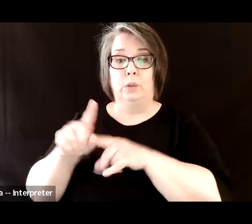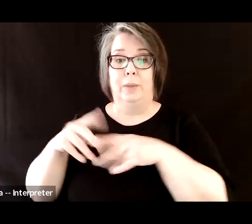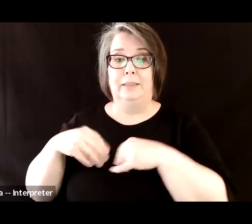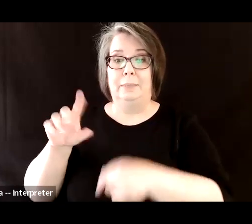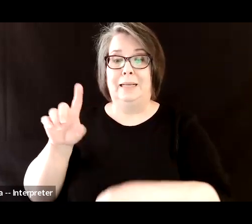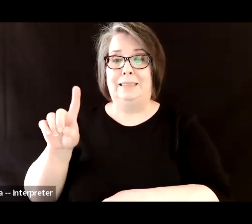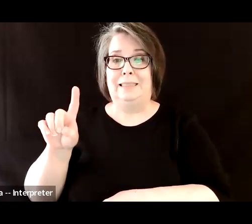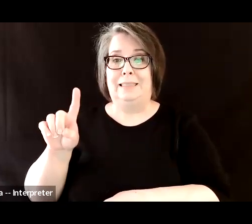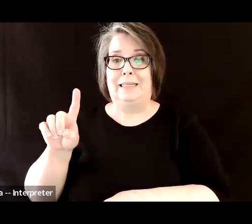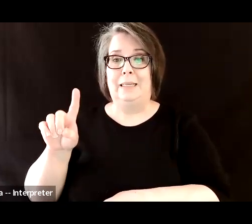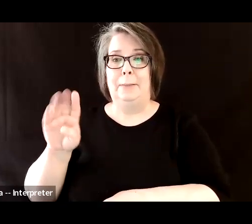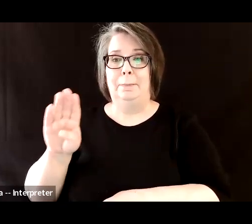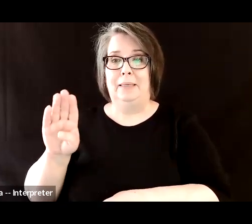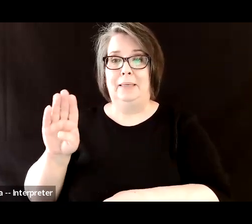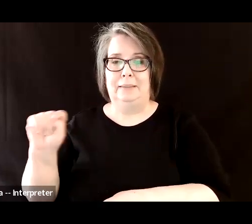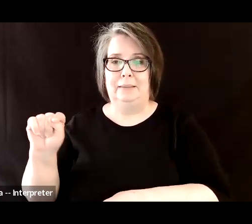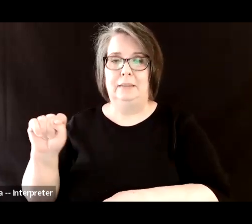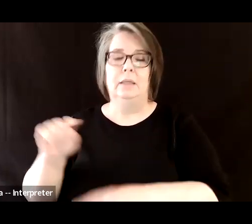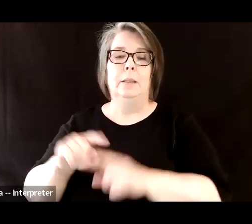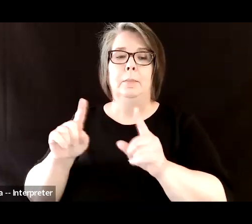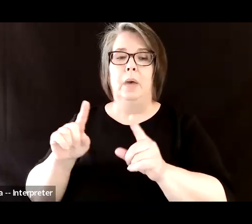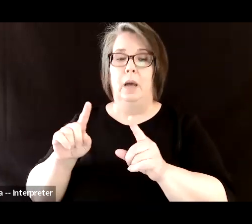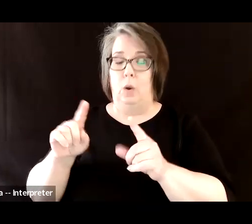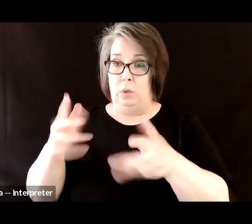Once your caption file has been uploaded, you can go to your